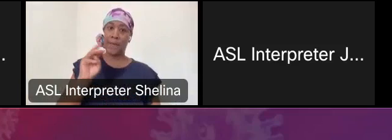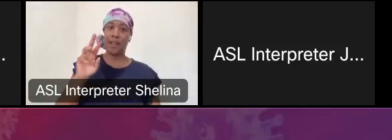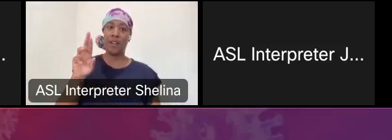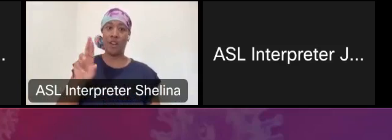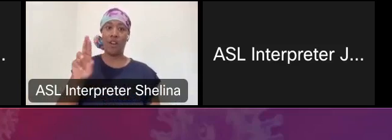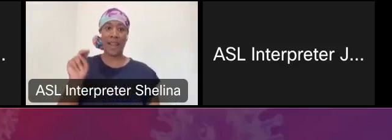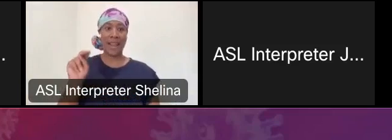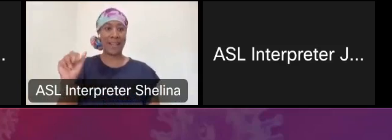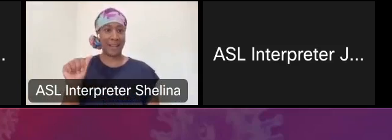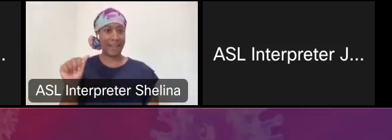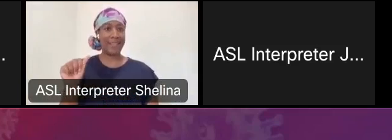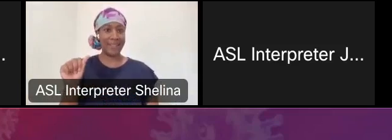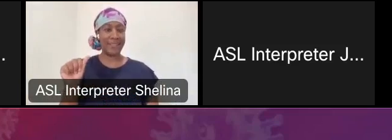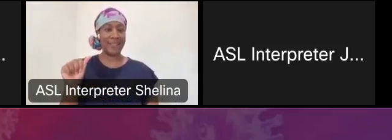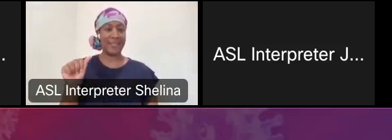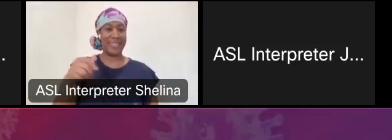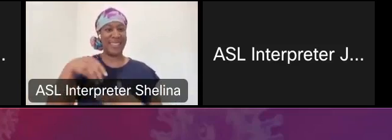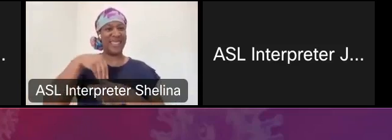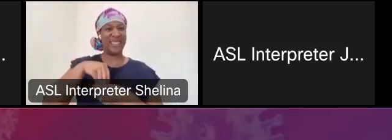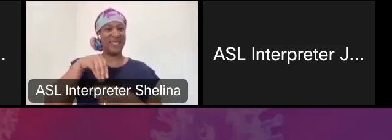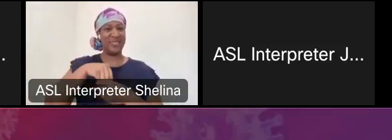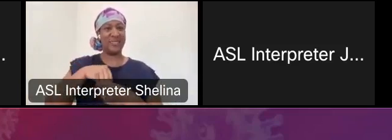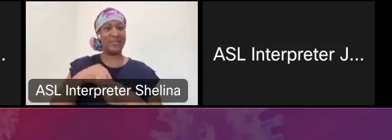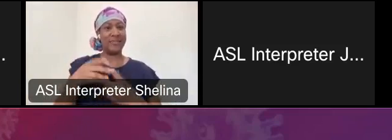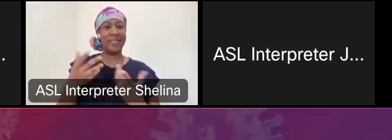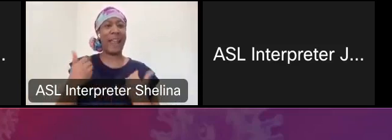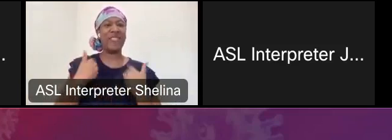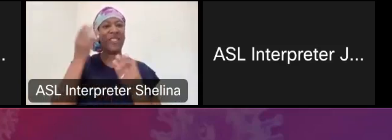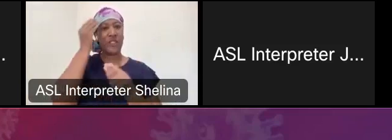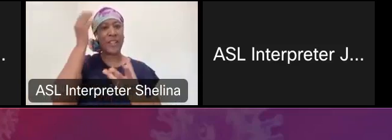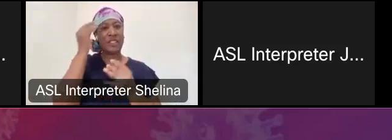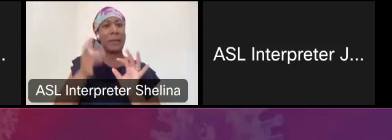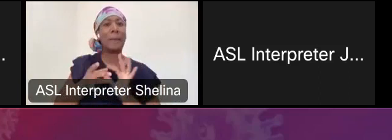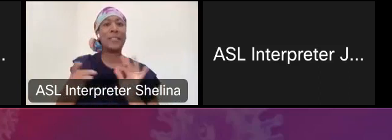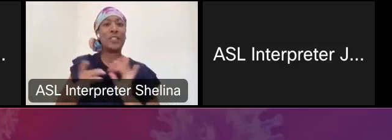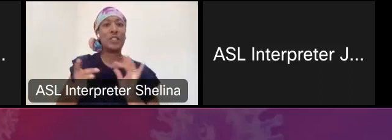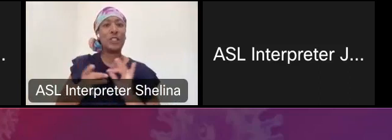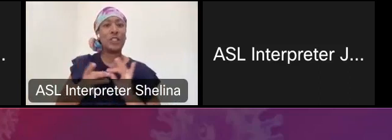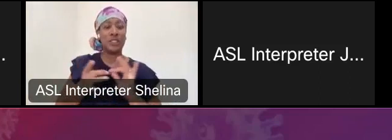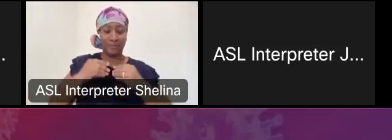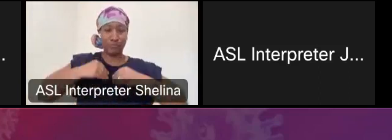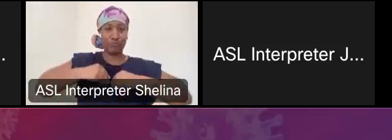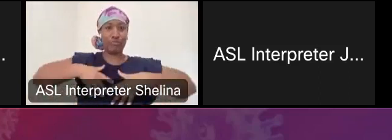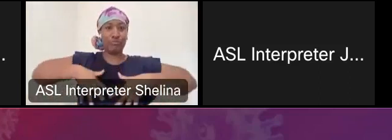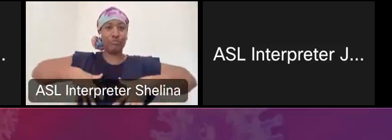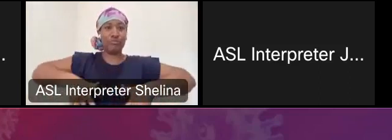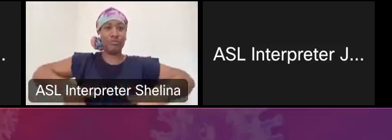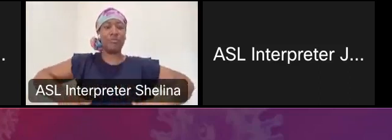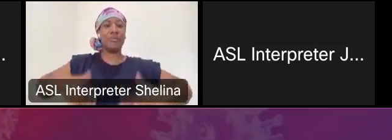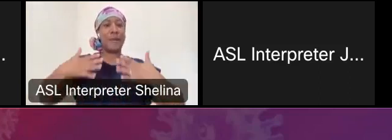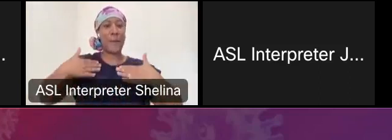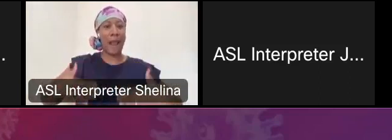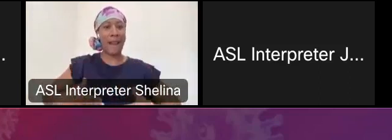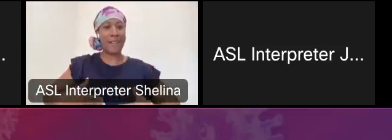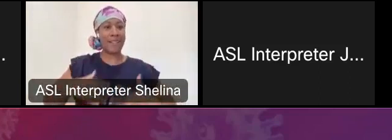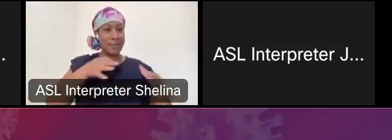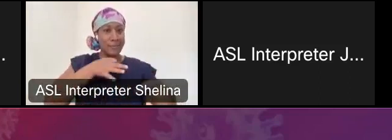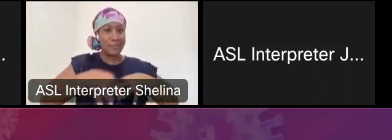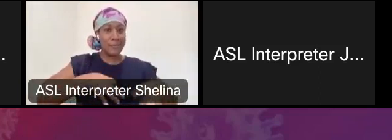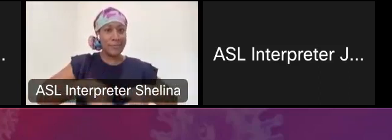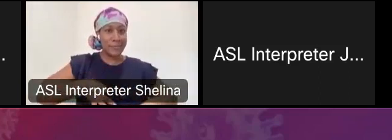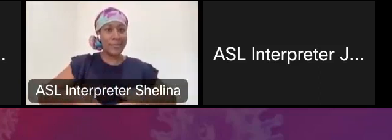The in the vaccine contains information that gives a body instructions to recognize and fight the germ that causes cover 19.